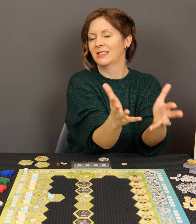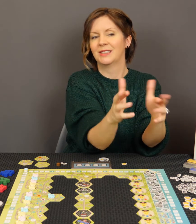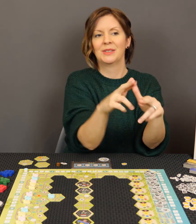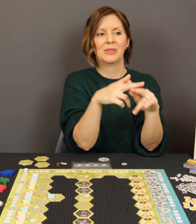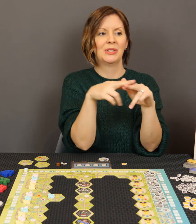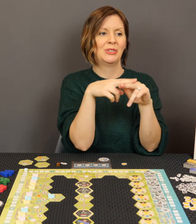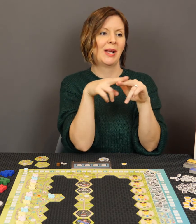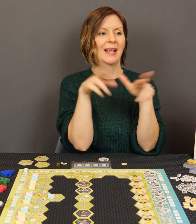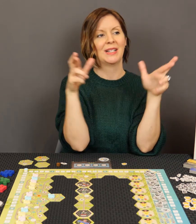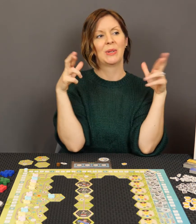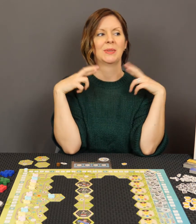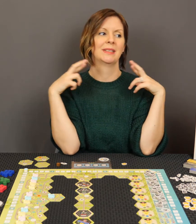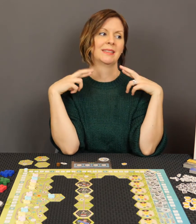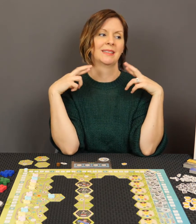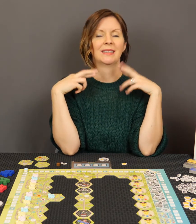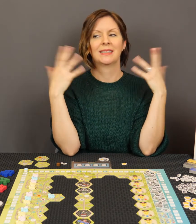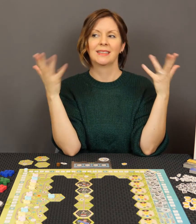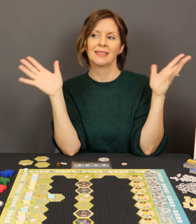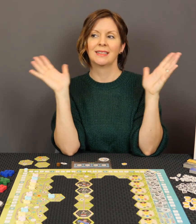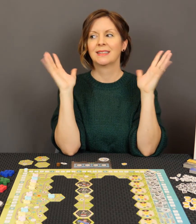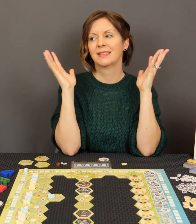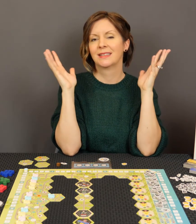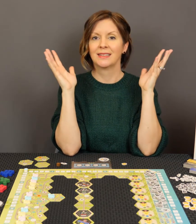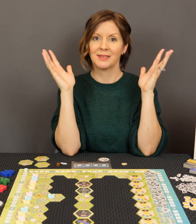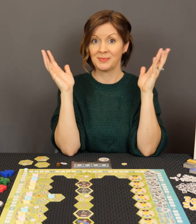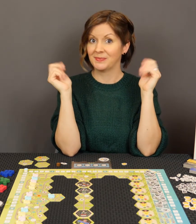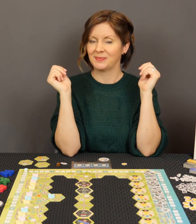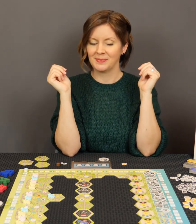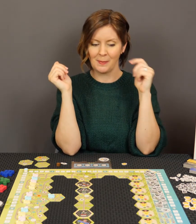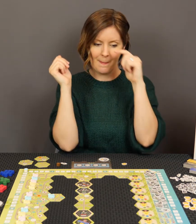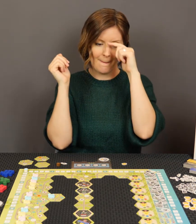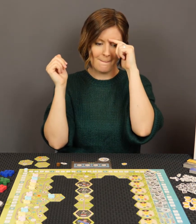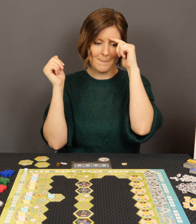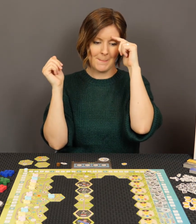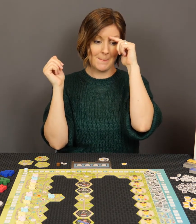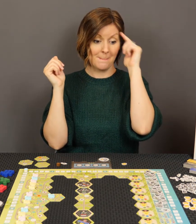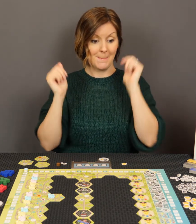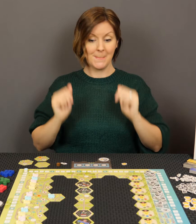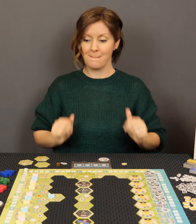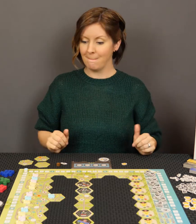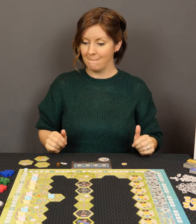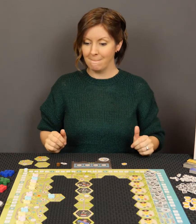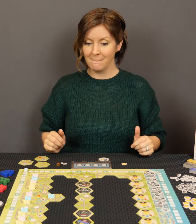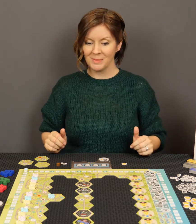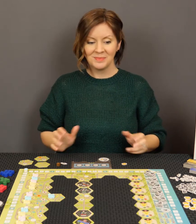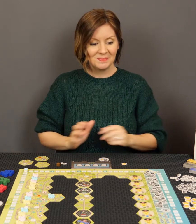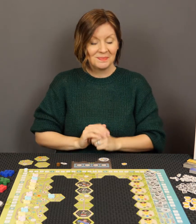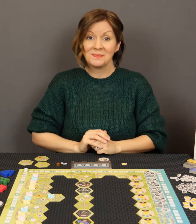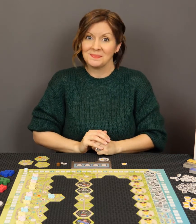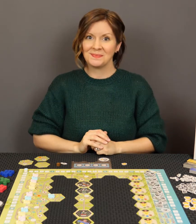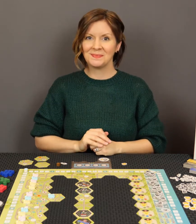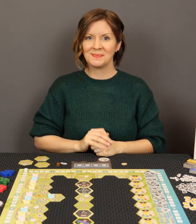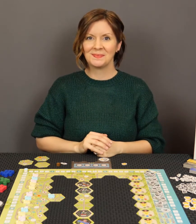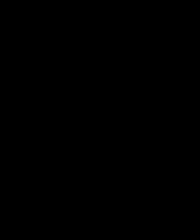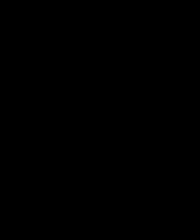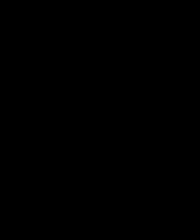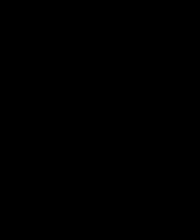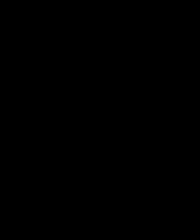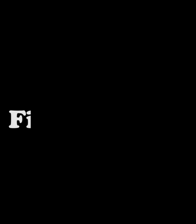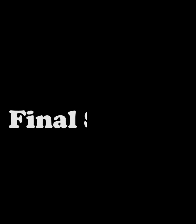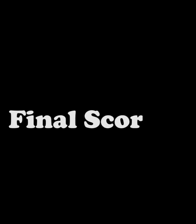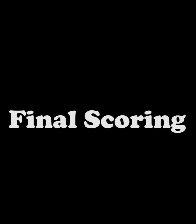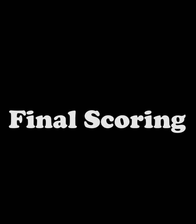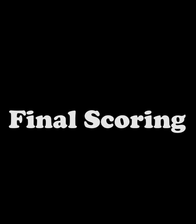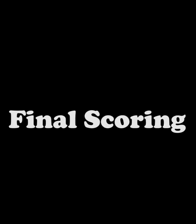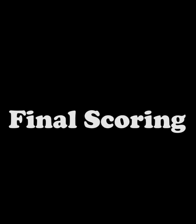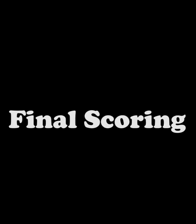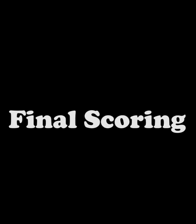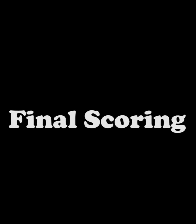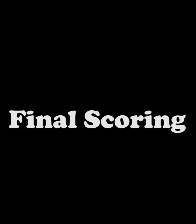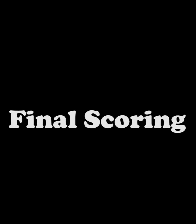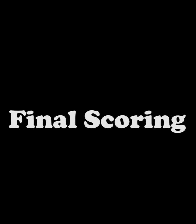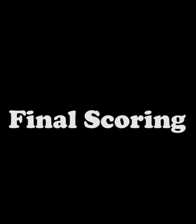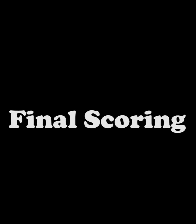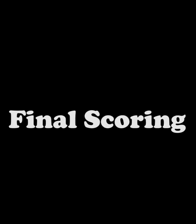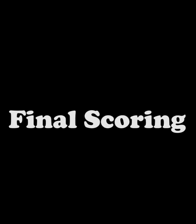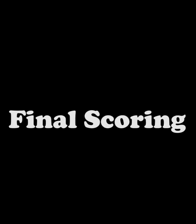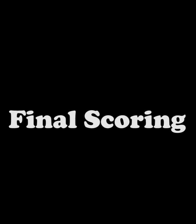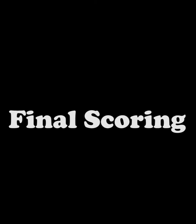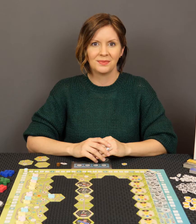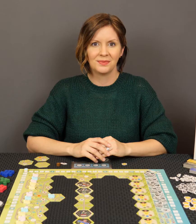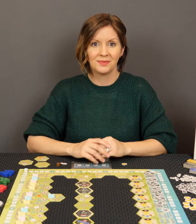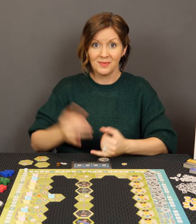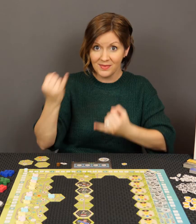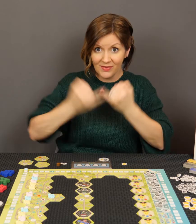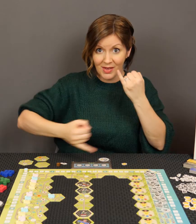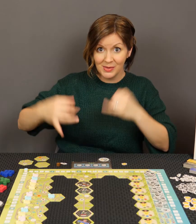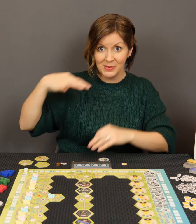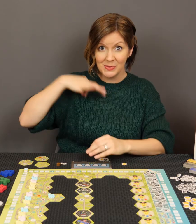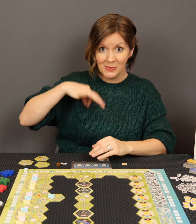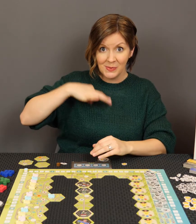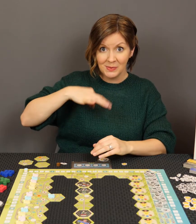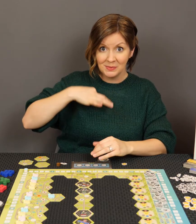It means all of my trains are retired.